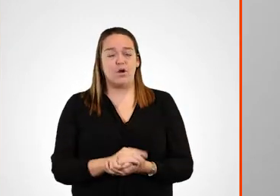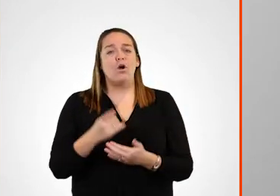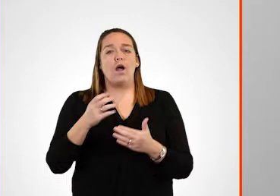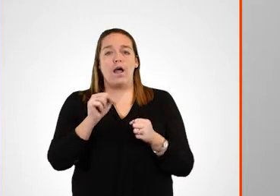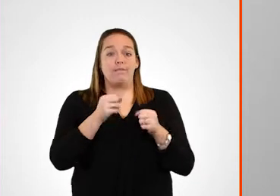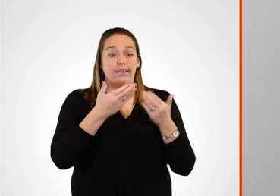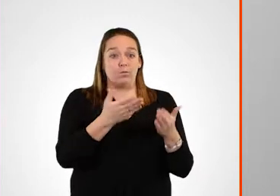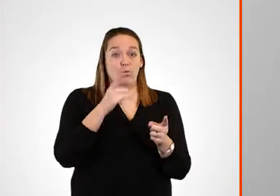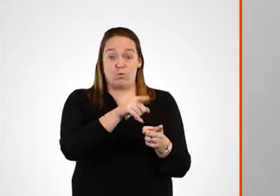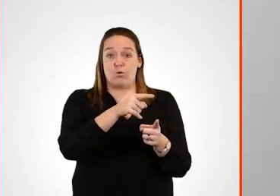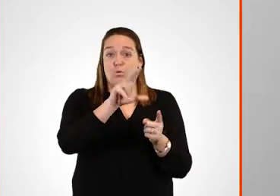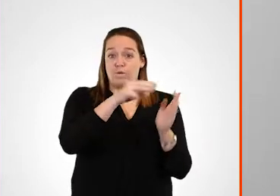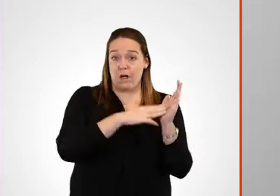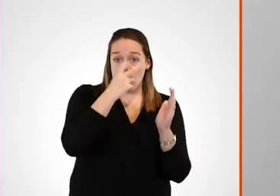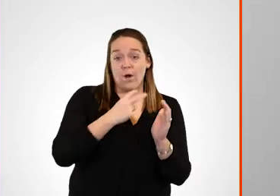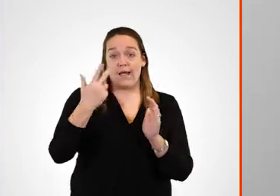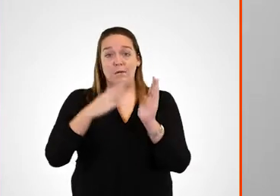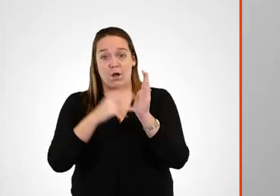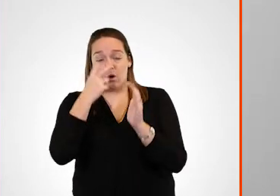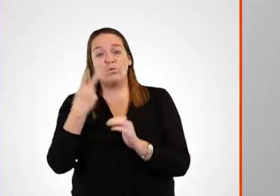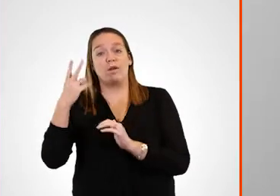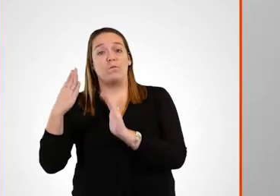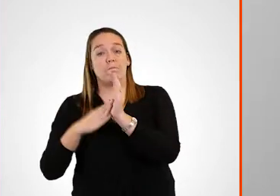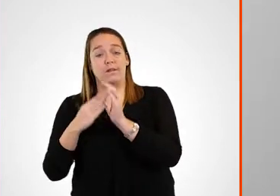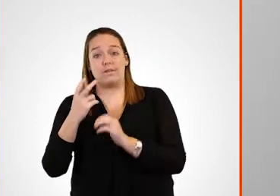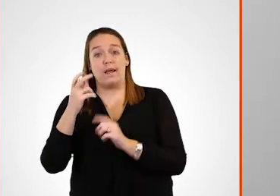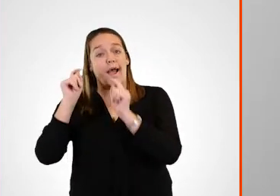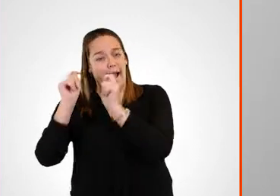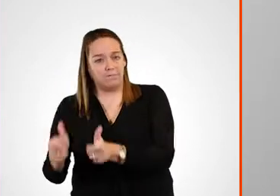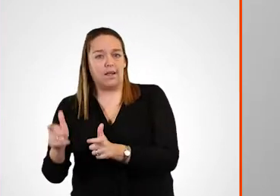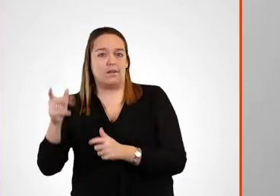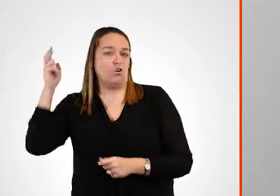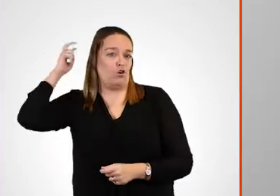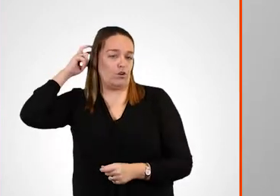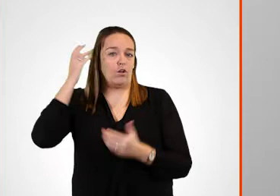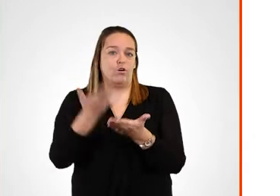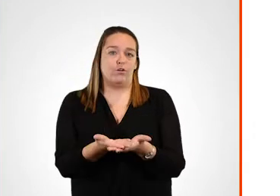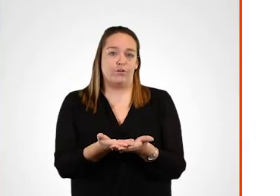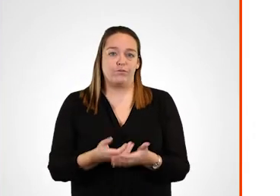at 12 months, 18 and 24 months after their cochlear implants were turned on.